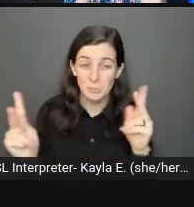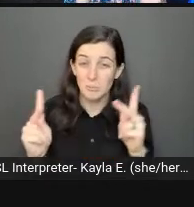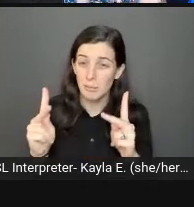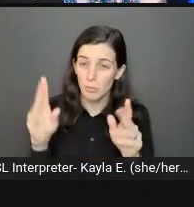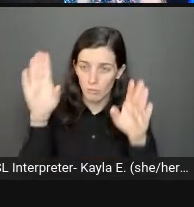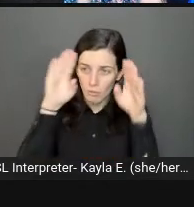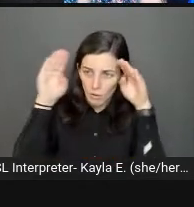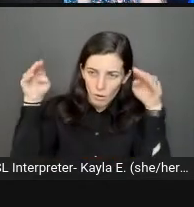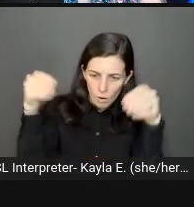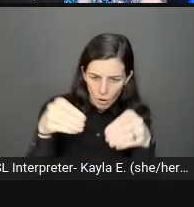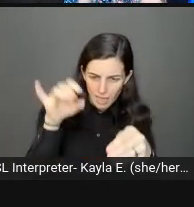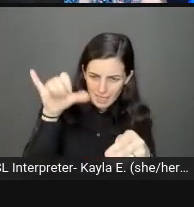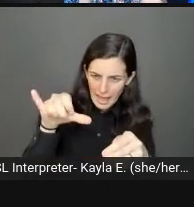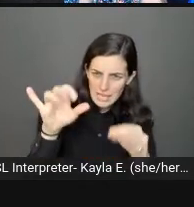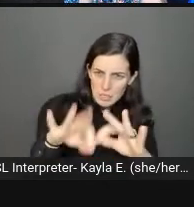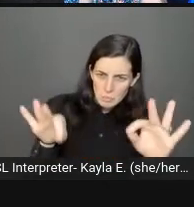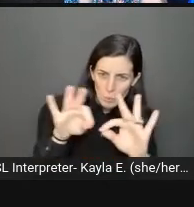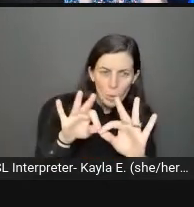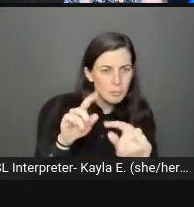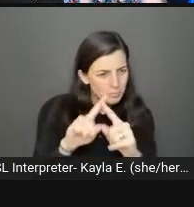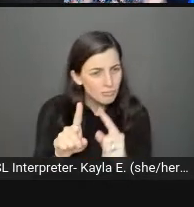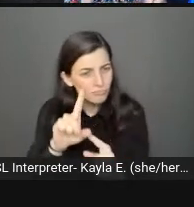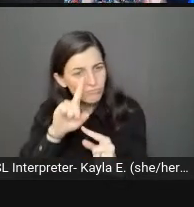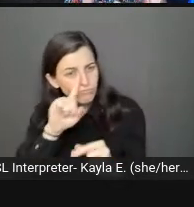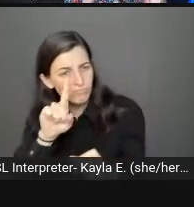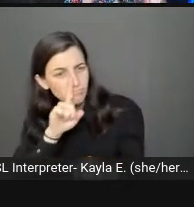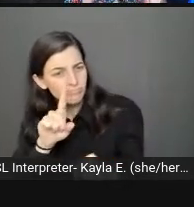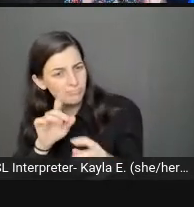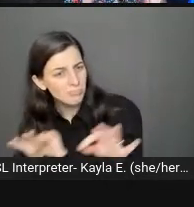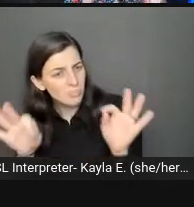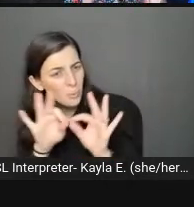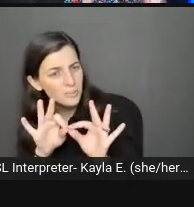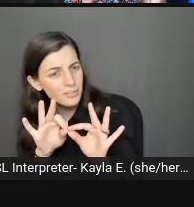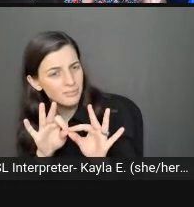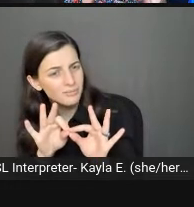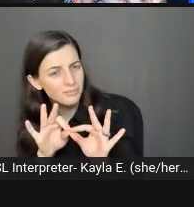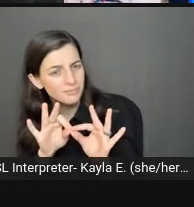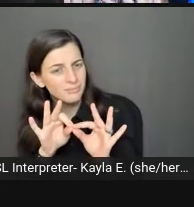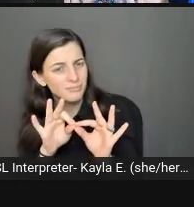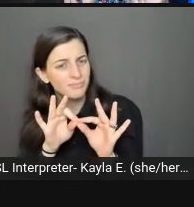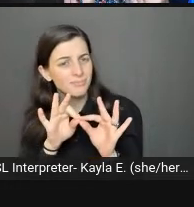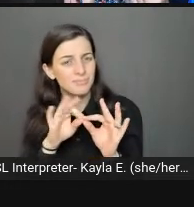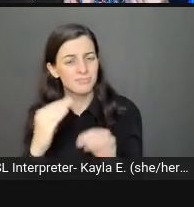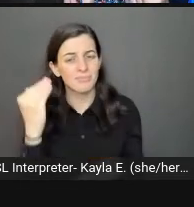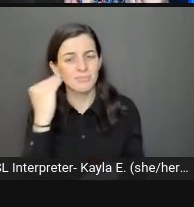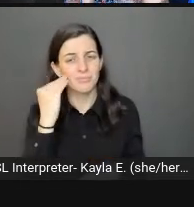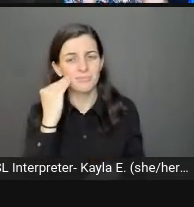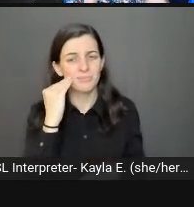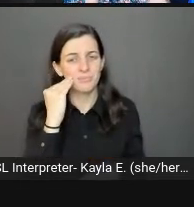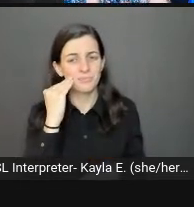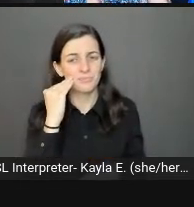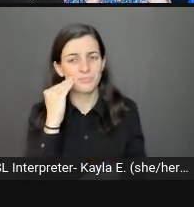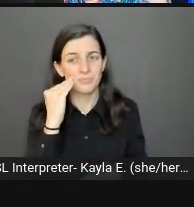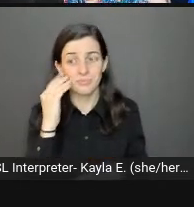but it's so important because people are very sensitive.